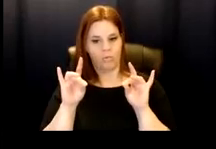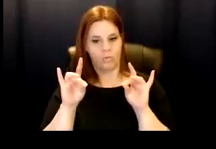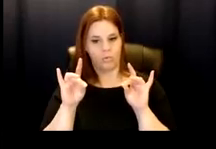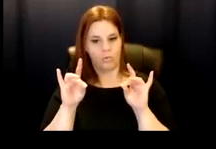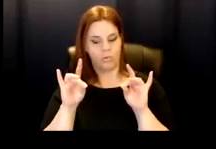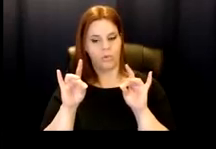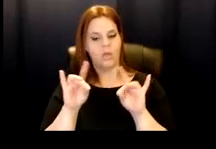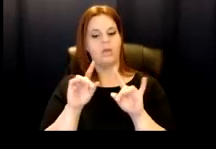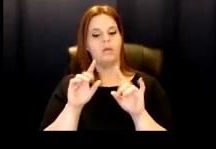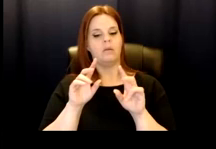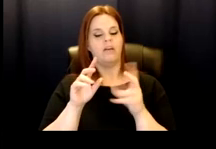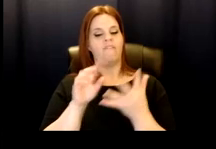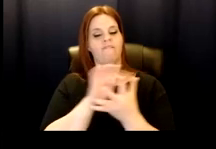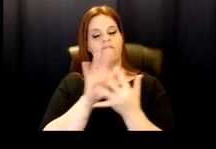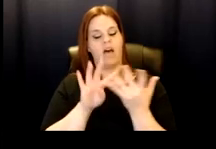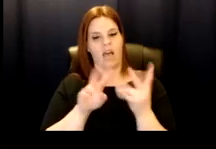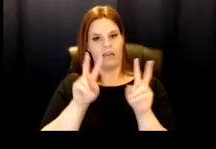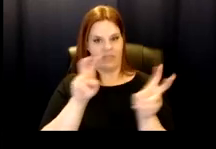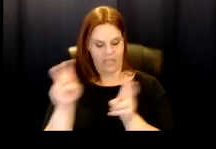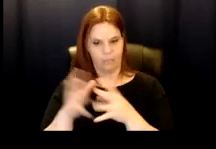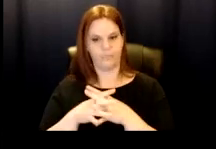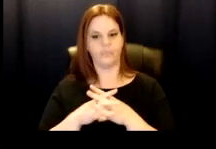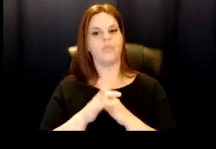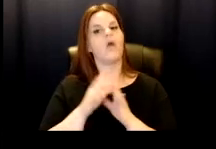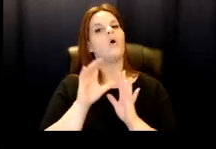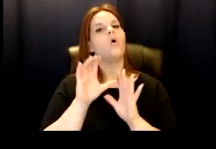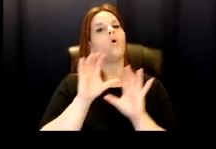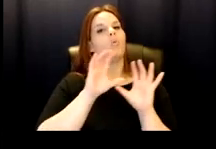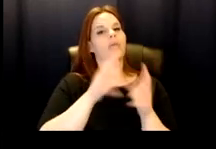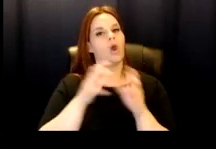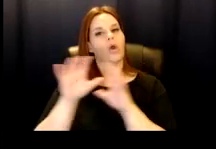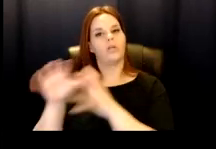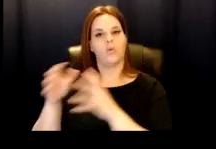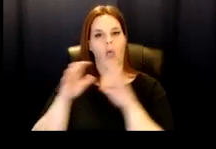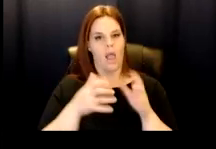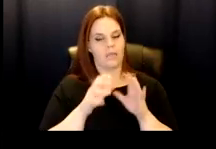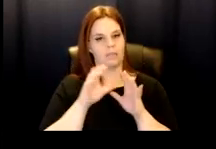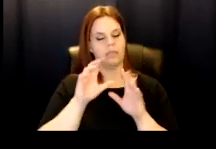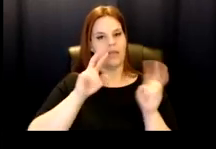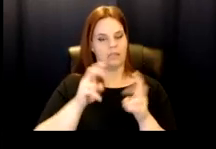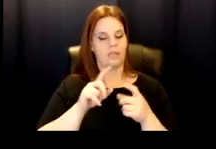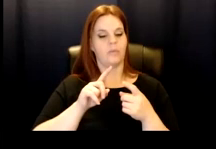finding beyond the themes. And we characterized these themes into barriers to employment,